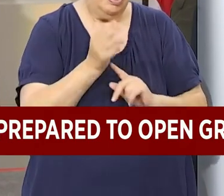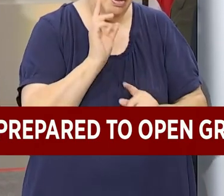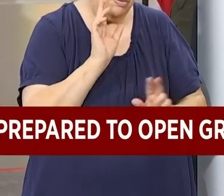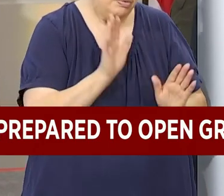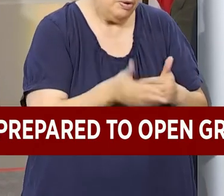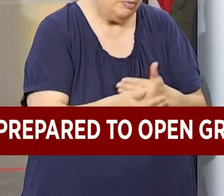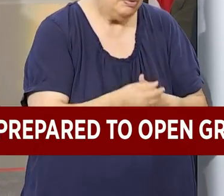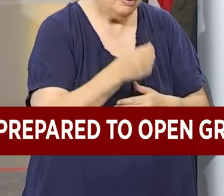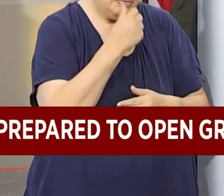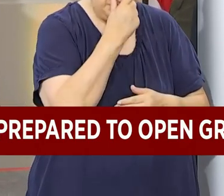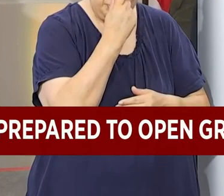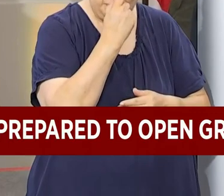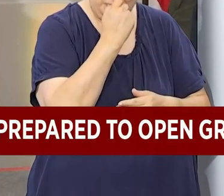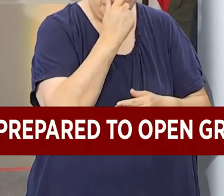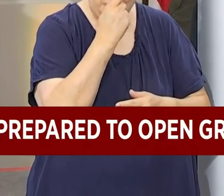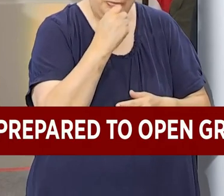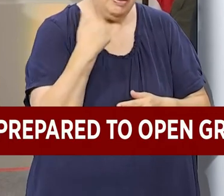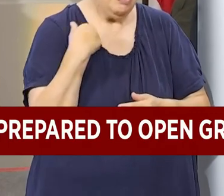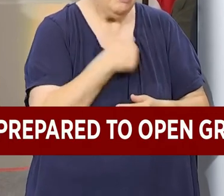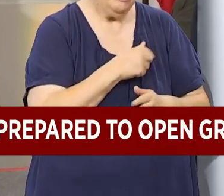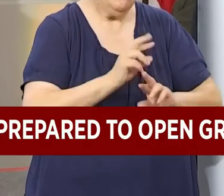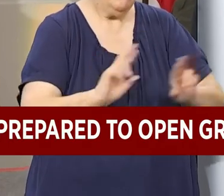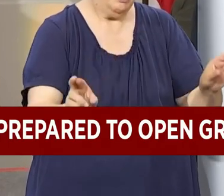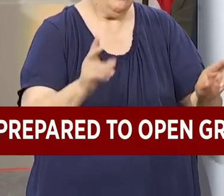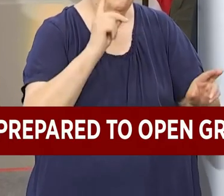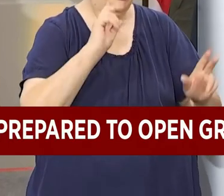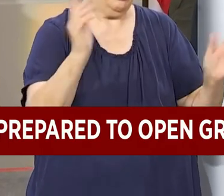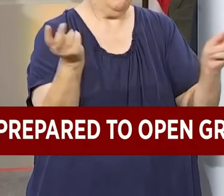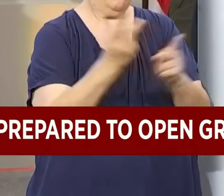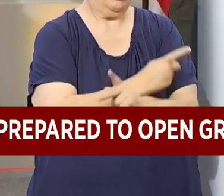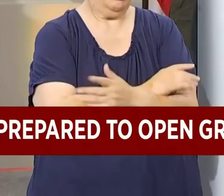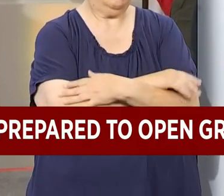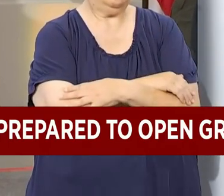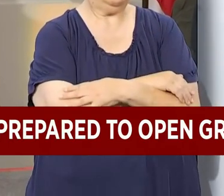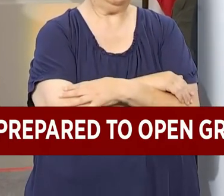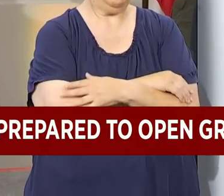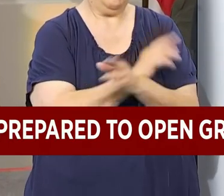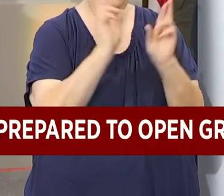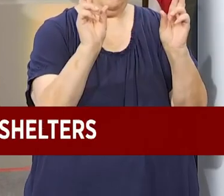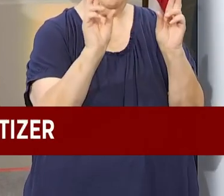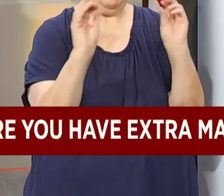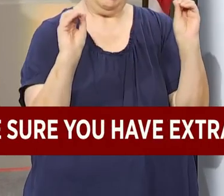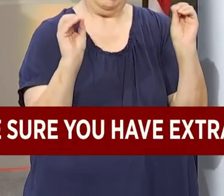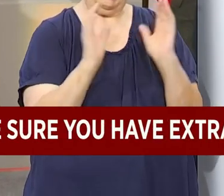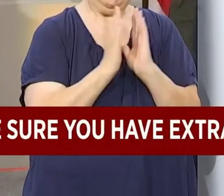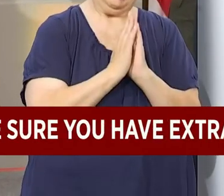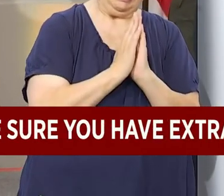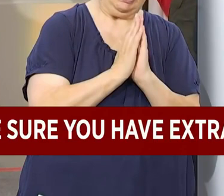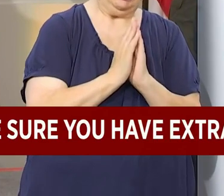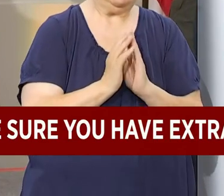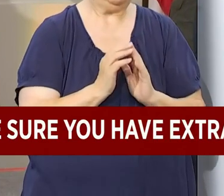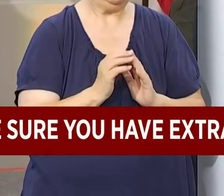THERE WILL BE ADDITIONAL SHELTERS, THE POSSIBILITY OF USING HOTEL ROOMS TO THE EXTENT WE NEED THEM.